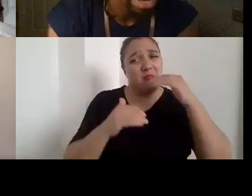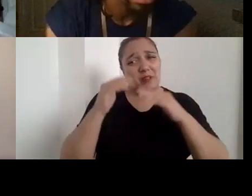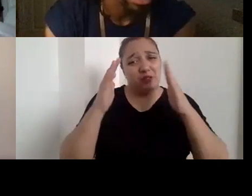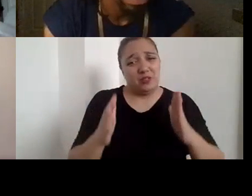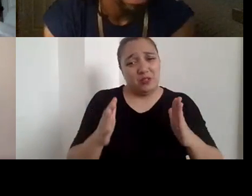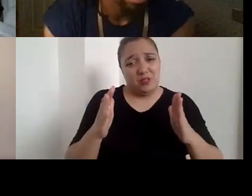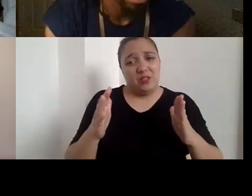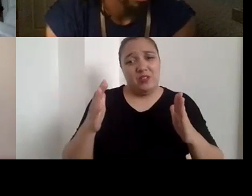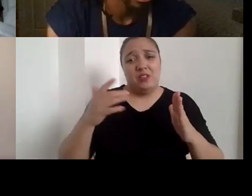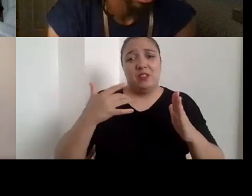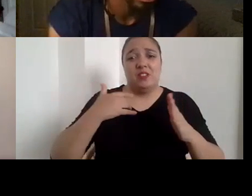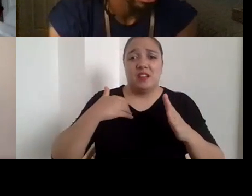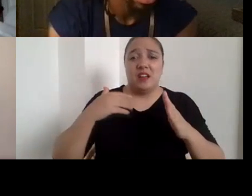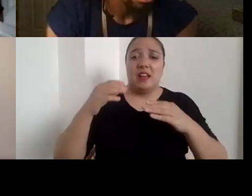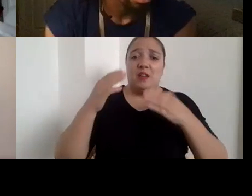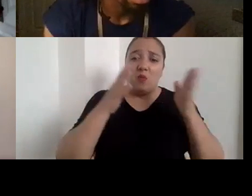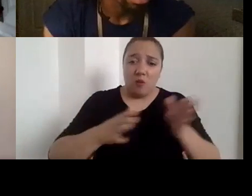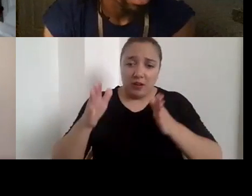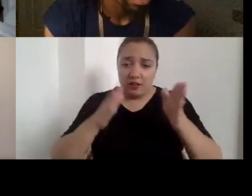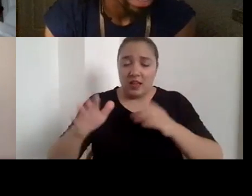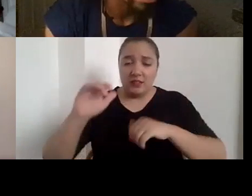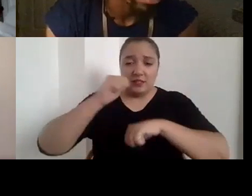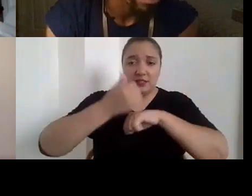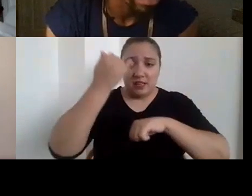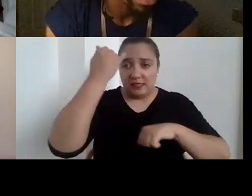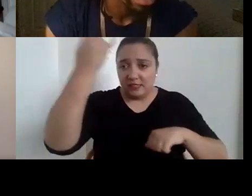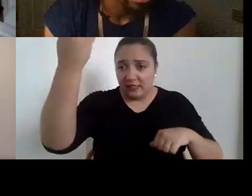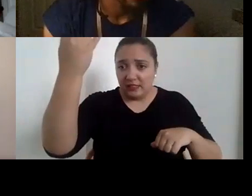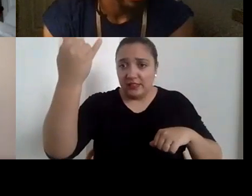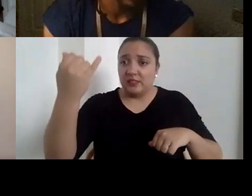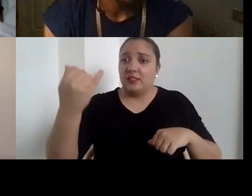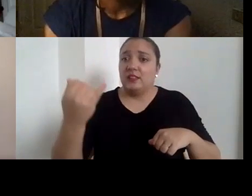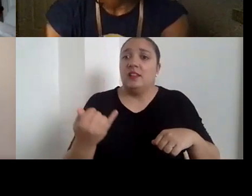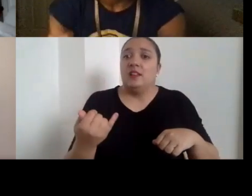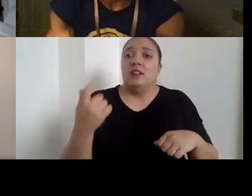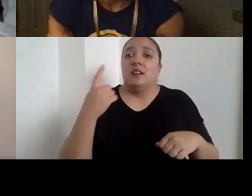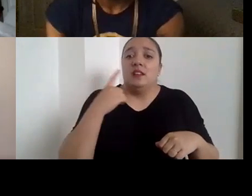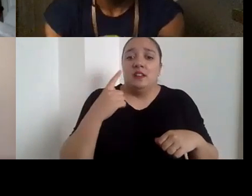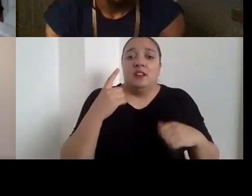people, and resources in a service of a collective vision.